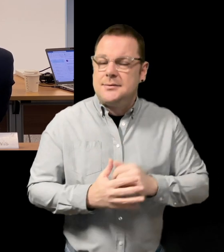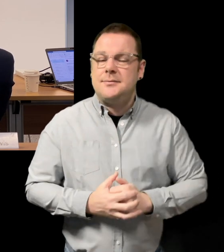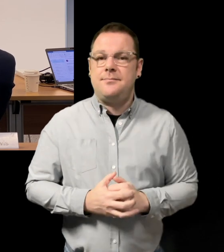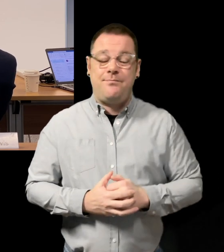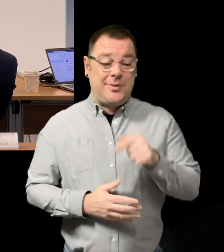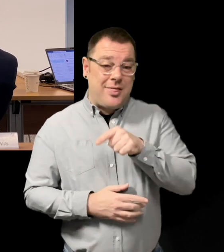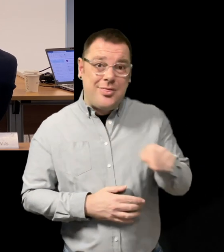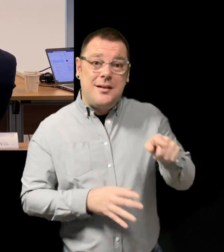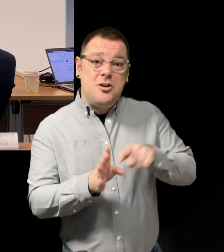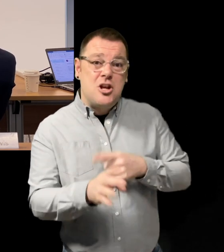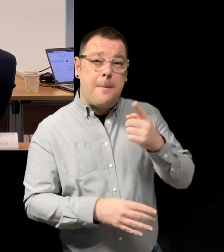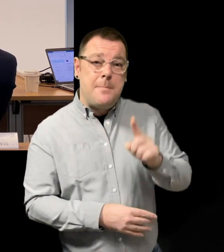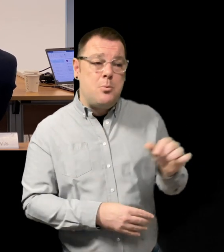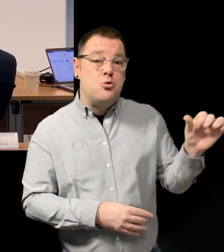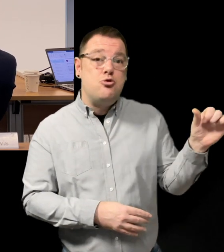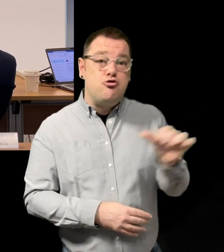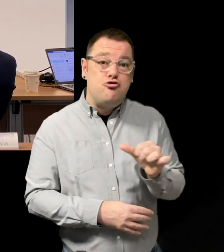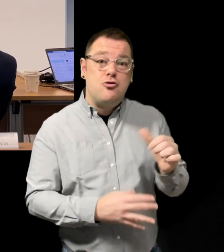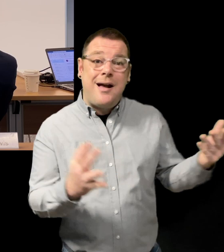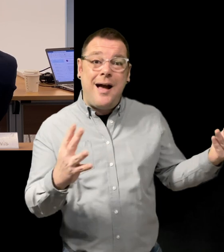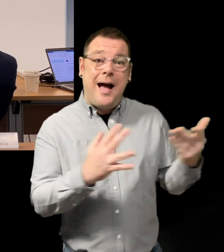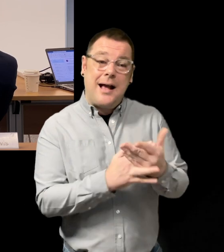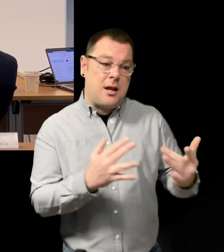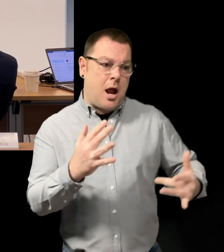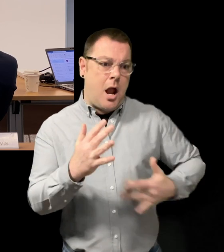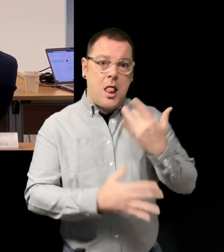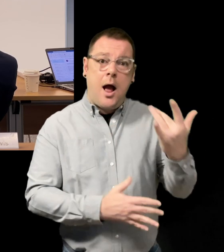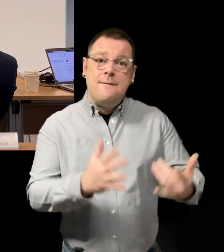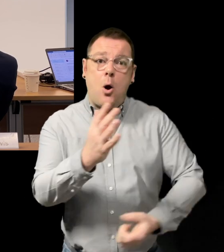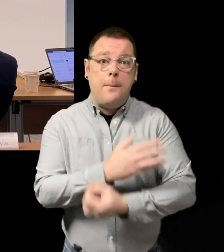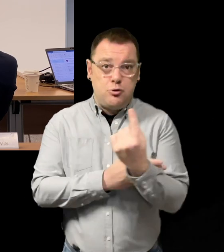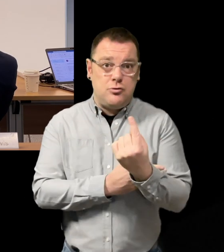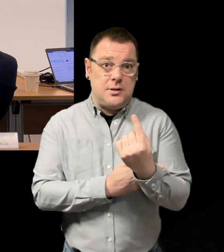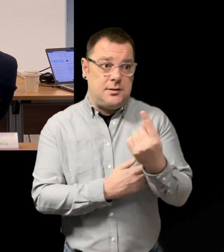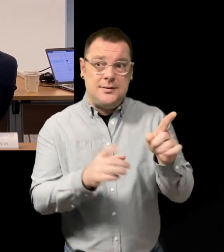These young people should have access to the same life chances as everyone else,